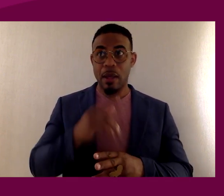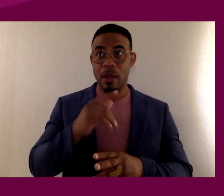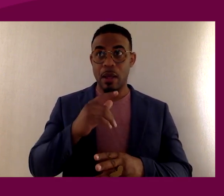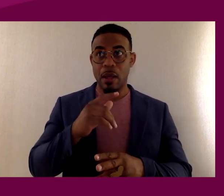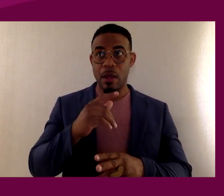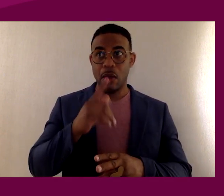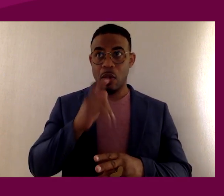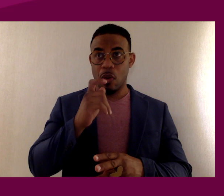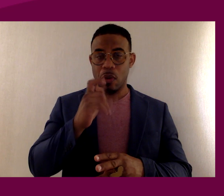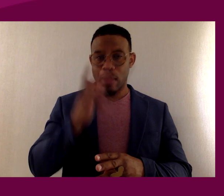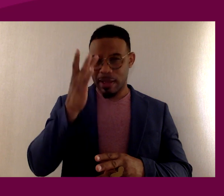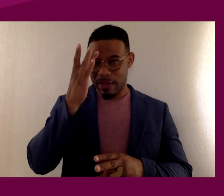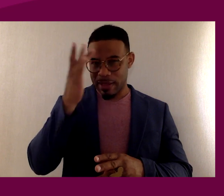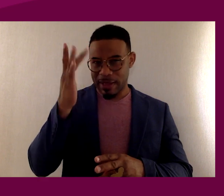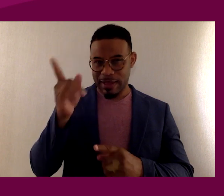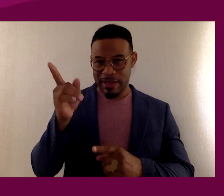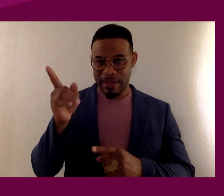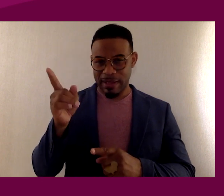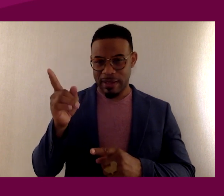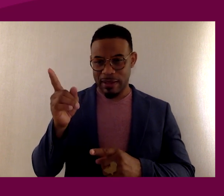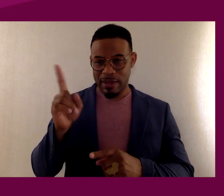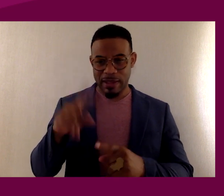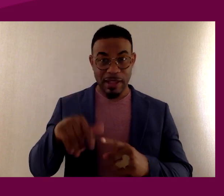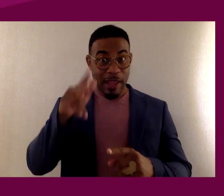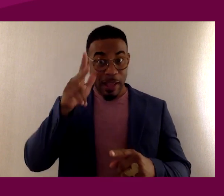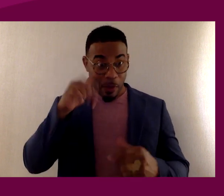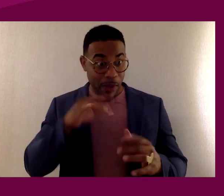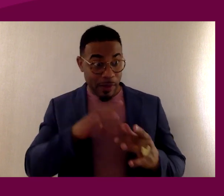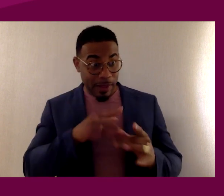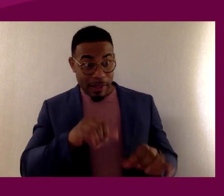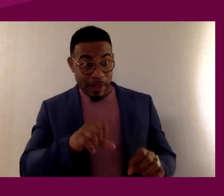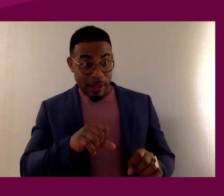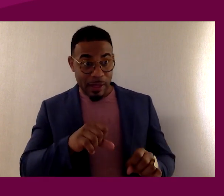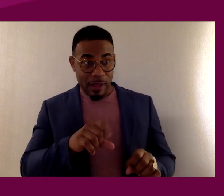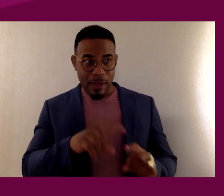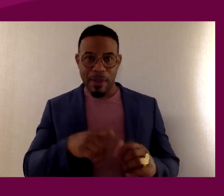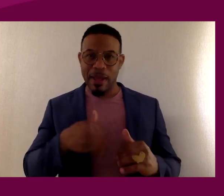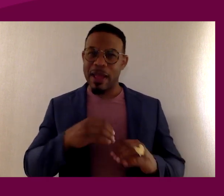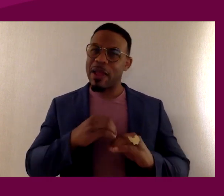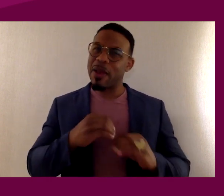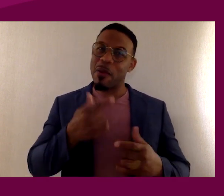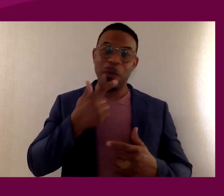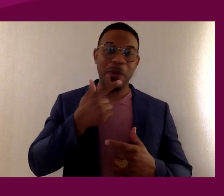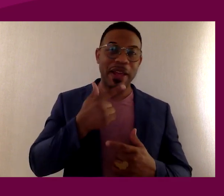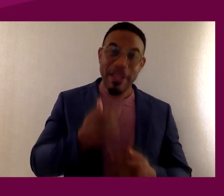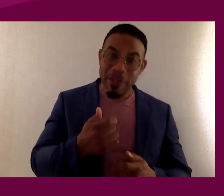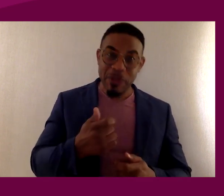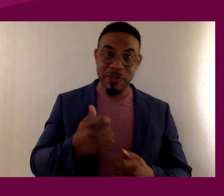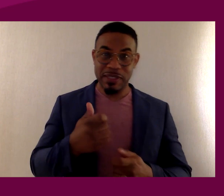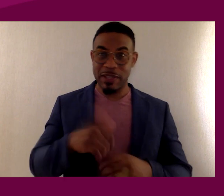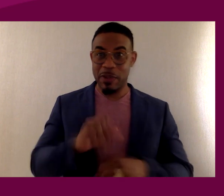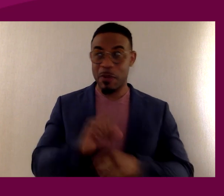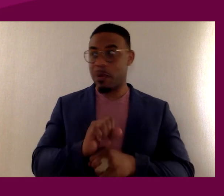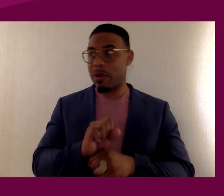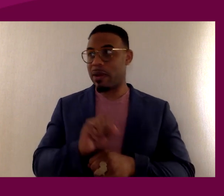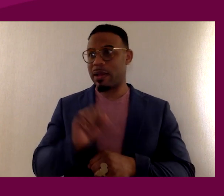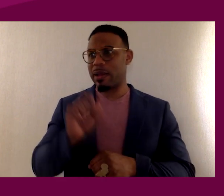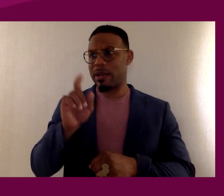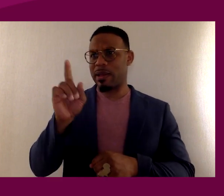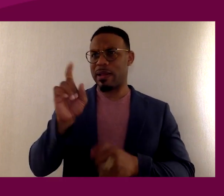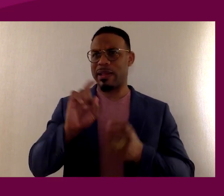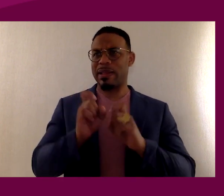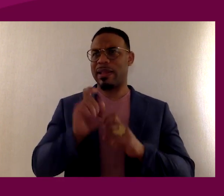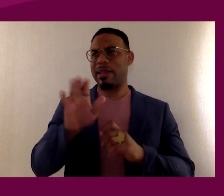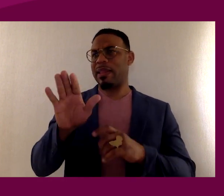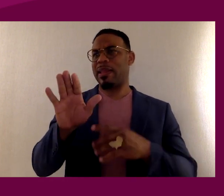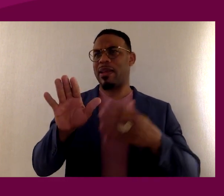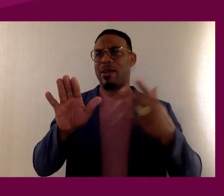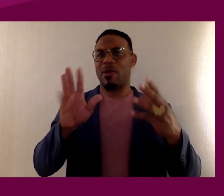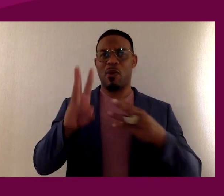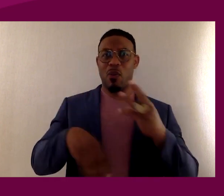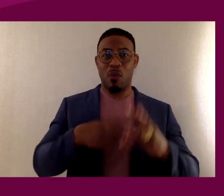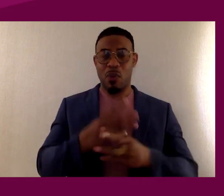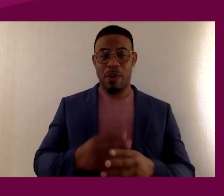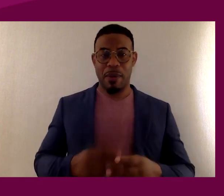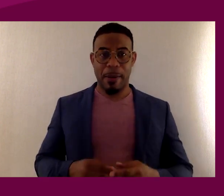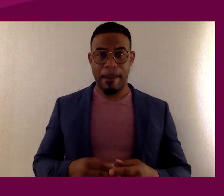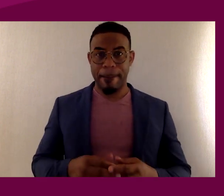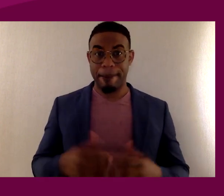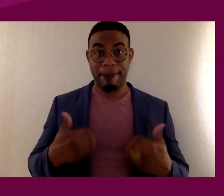world and who intellectually could hear what I was saying, but had no interest in working at changing